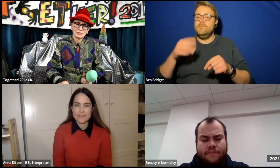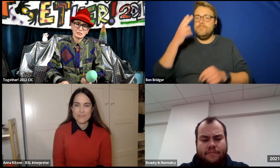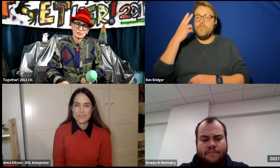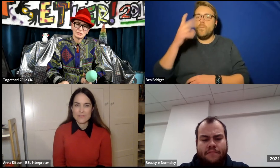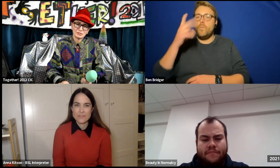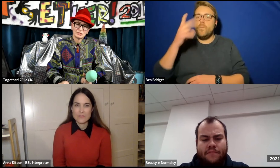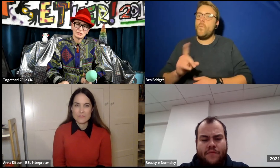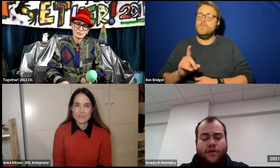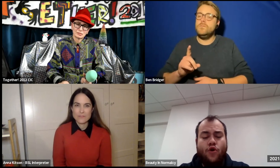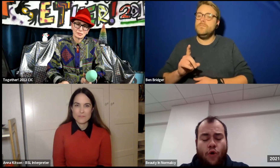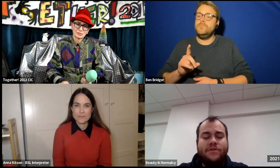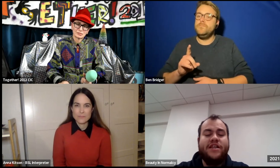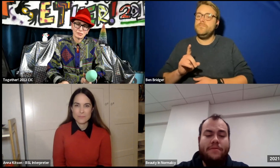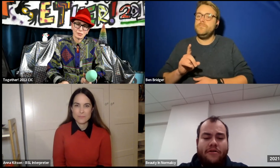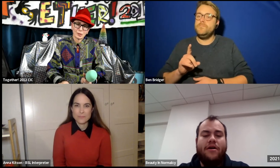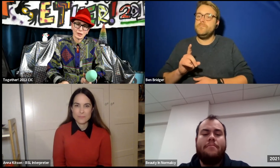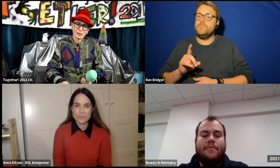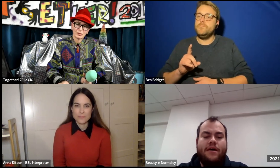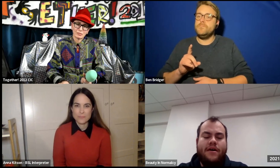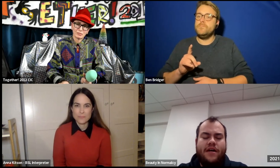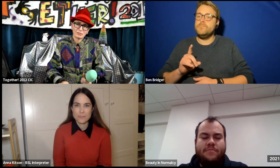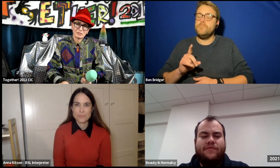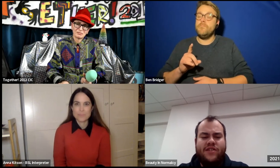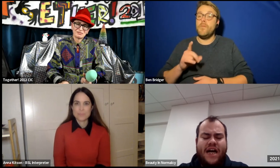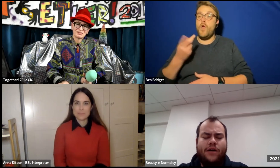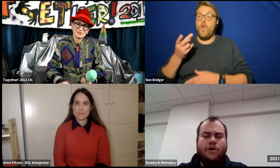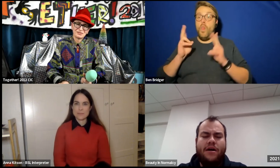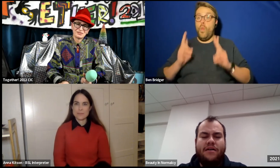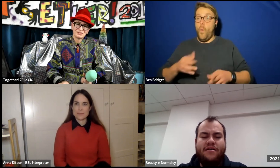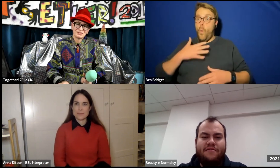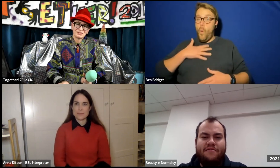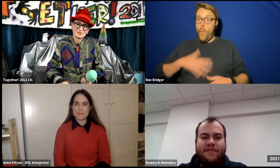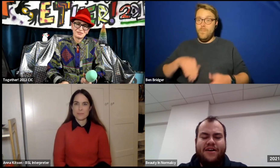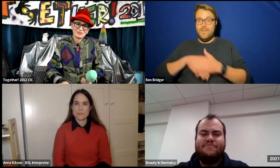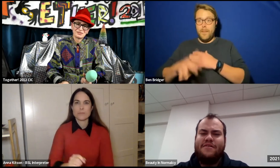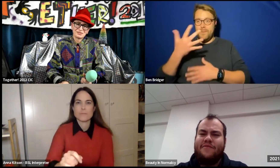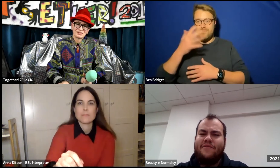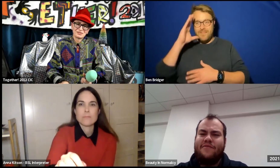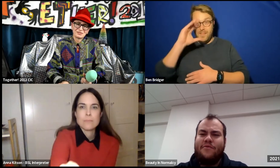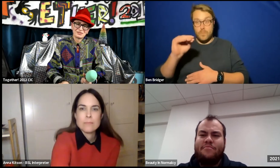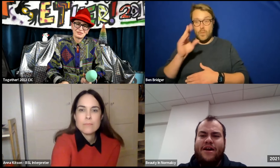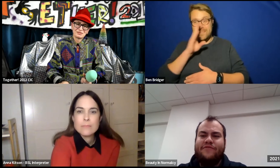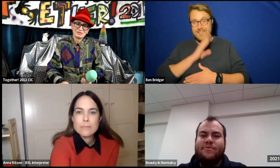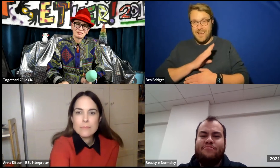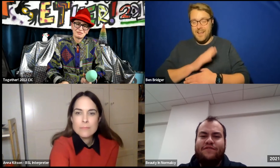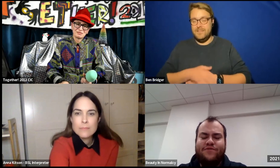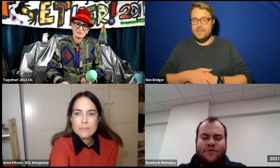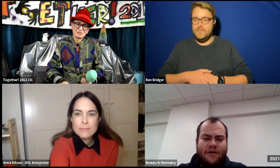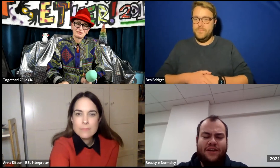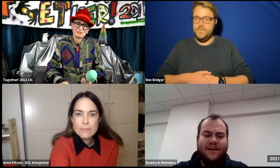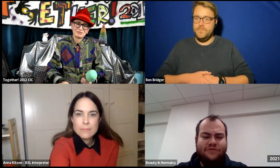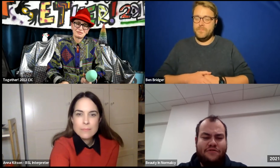The Corpse in the Mirror. It's a bit of a sad one, but I can, we can have a brief talk afterwards about how to